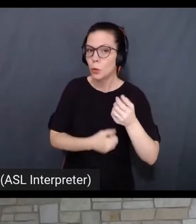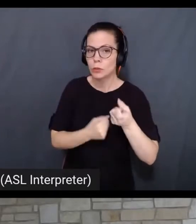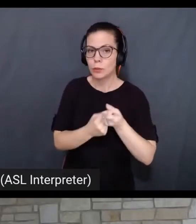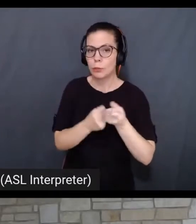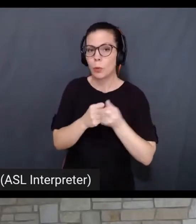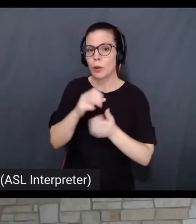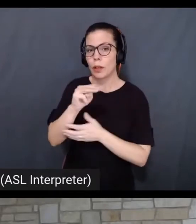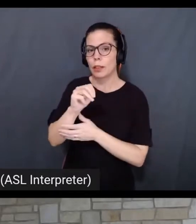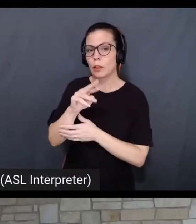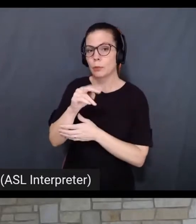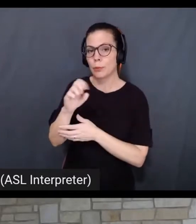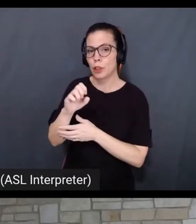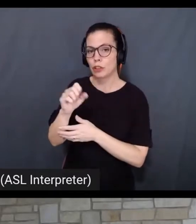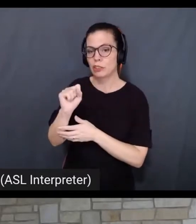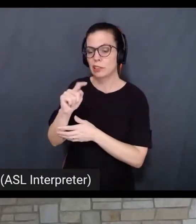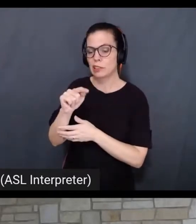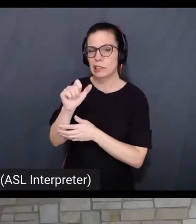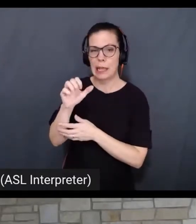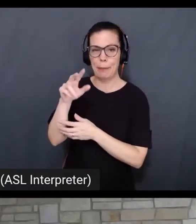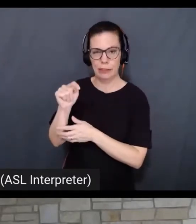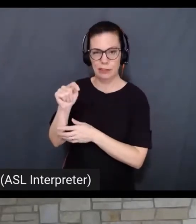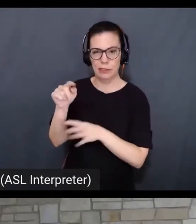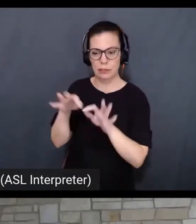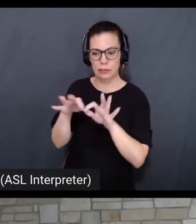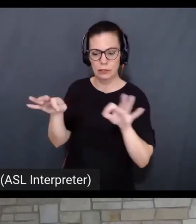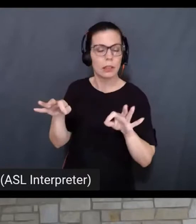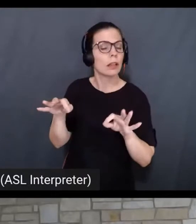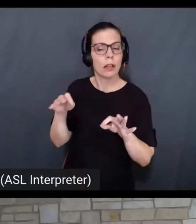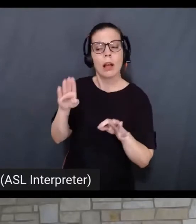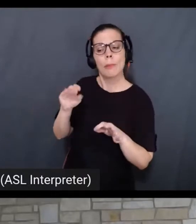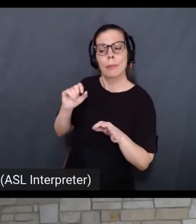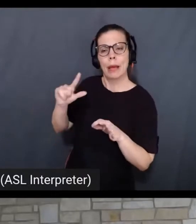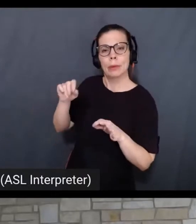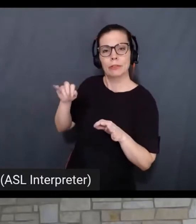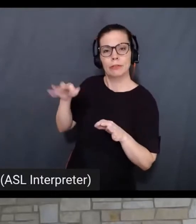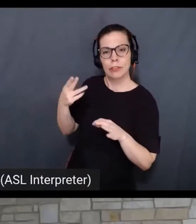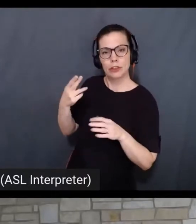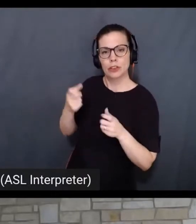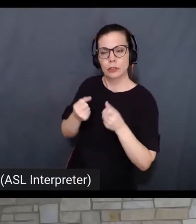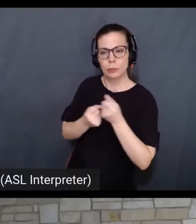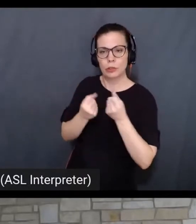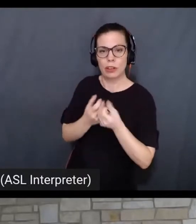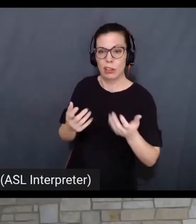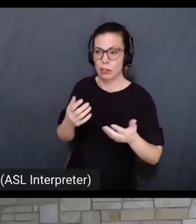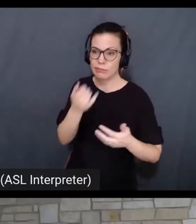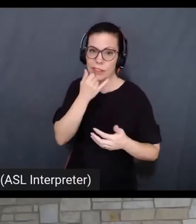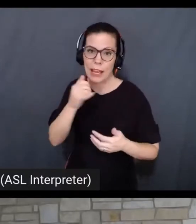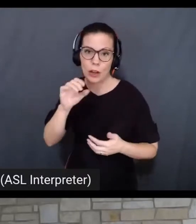So there's, Babelfish does support a tremendous amount, even error codes, even things like safe points.